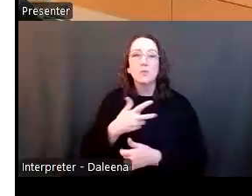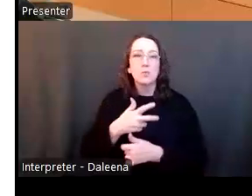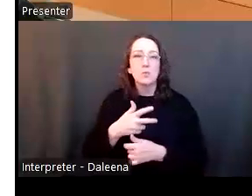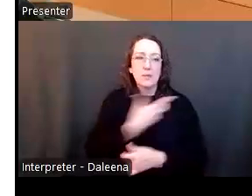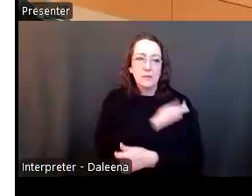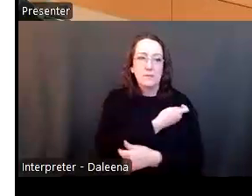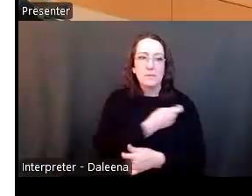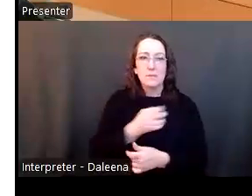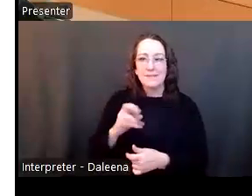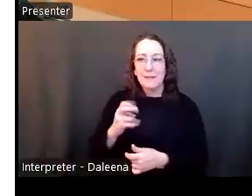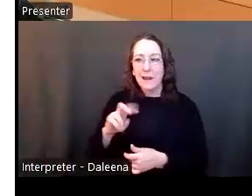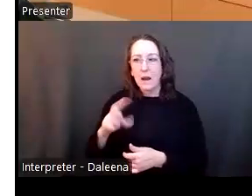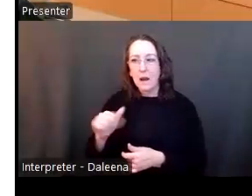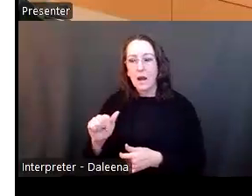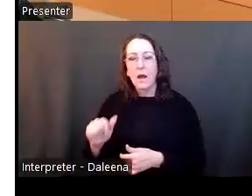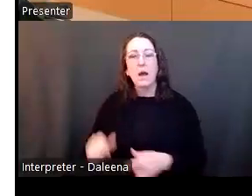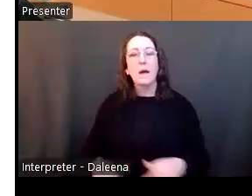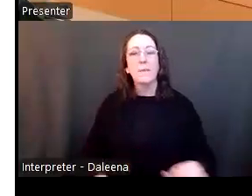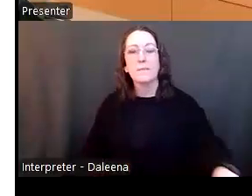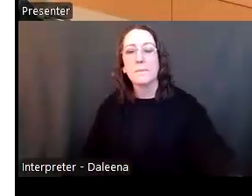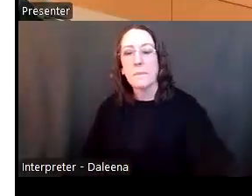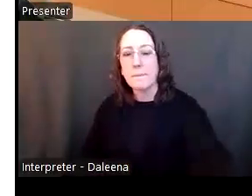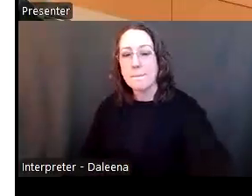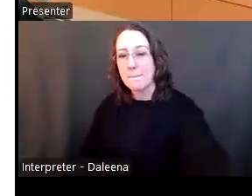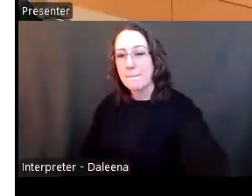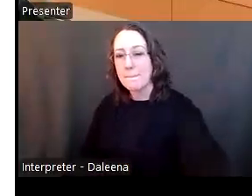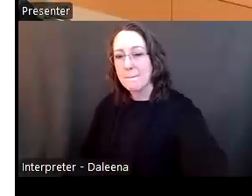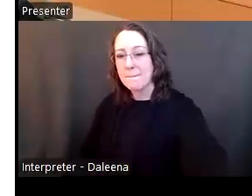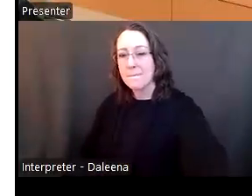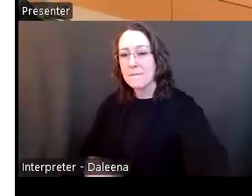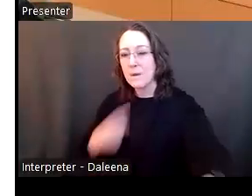don't based on kind of what you've said in my experience it's like there's so much need and